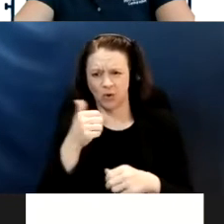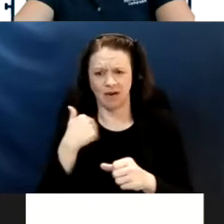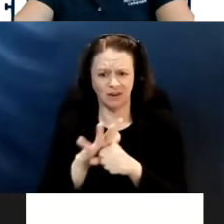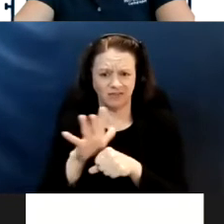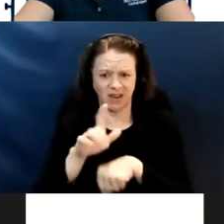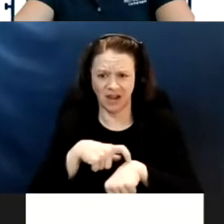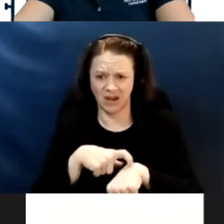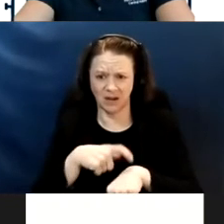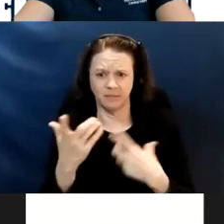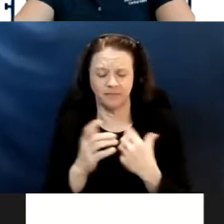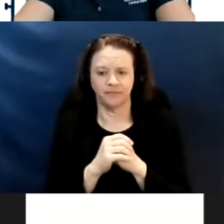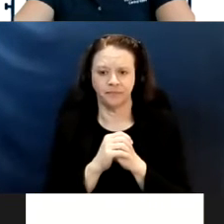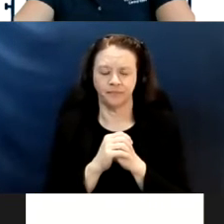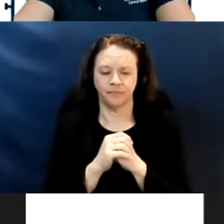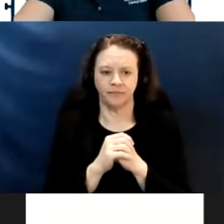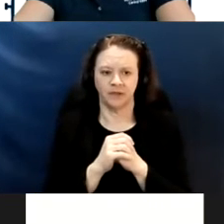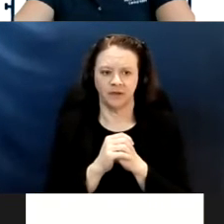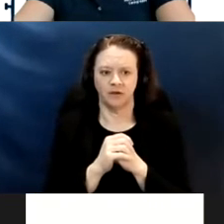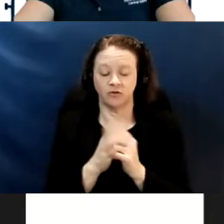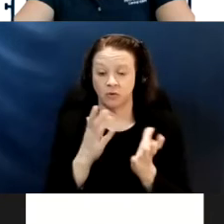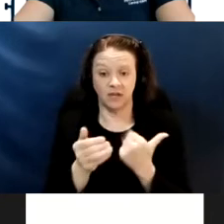So that even if they know that here,